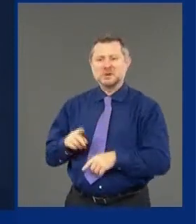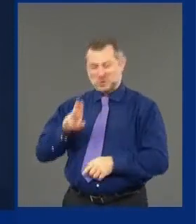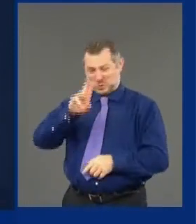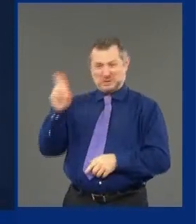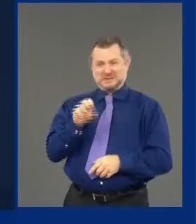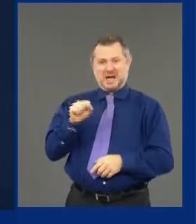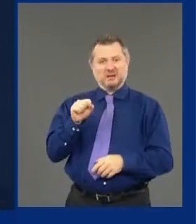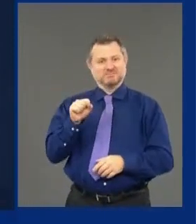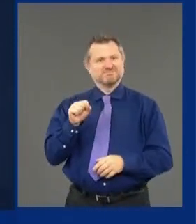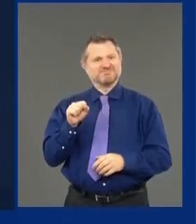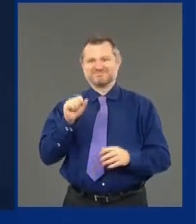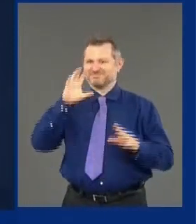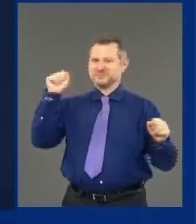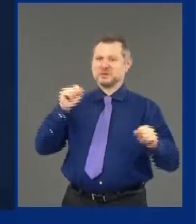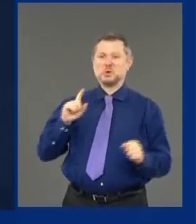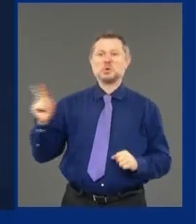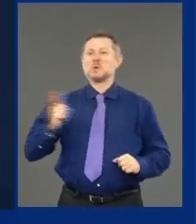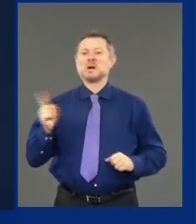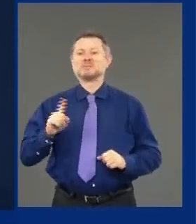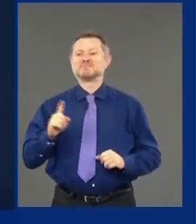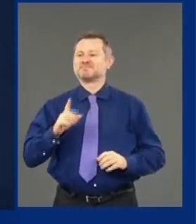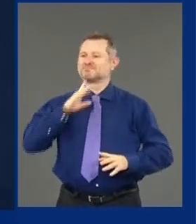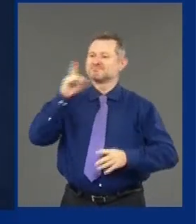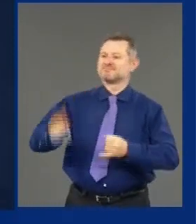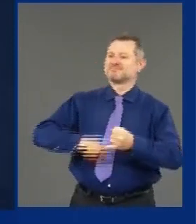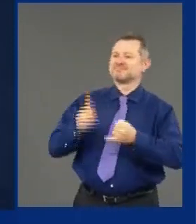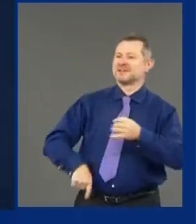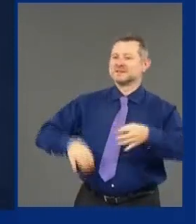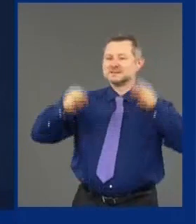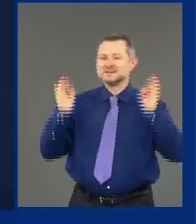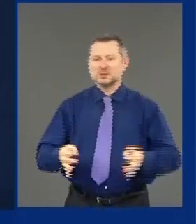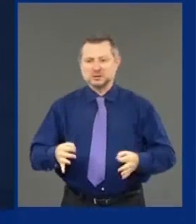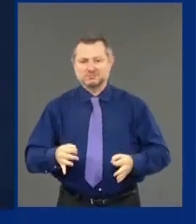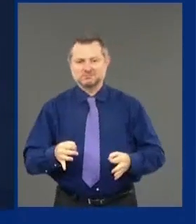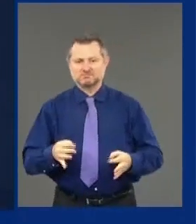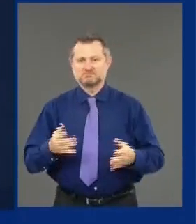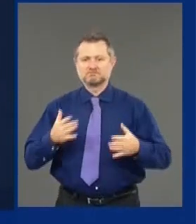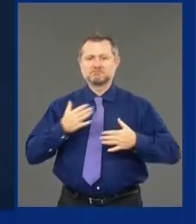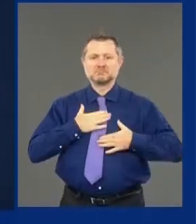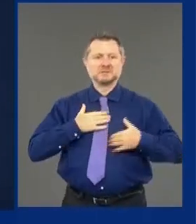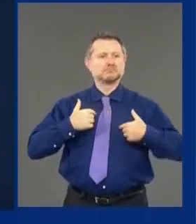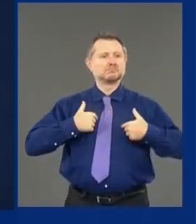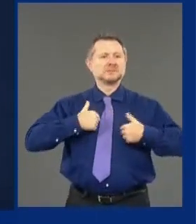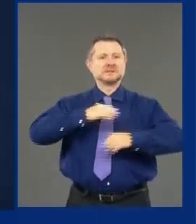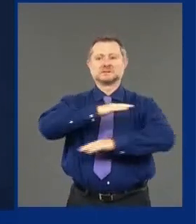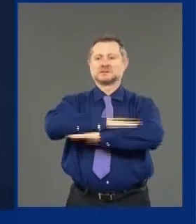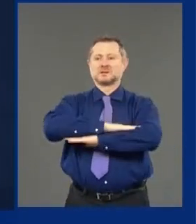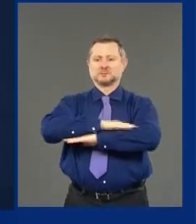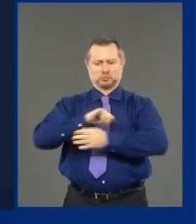THE BUCK STOPS ON THE PRESIDENT'S DESK. THAT IS A FACT, THAT IS WHAT IT